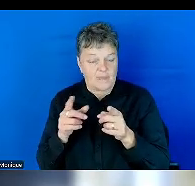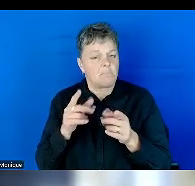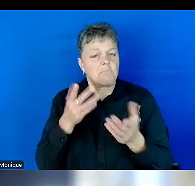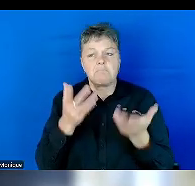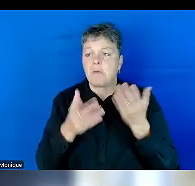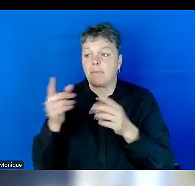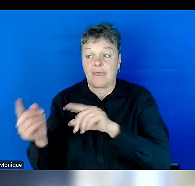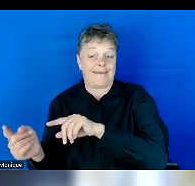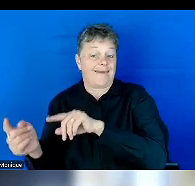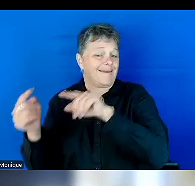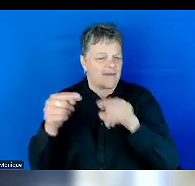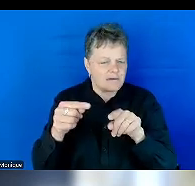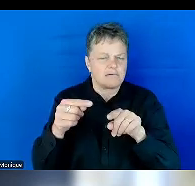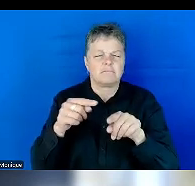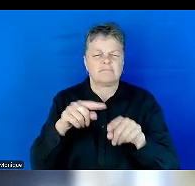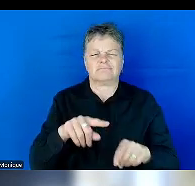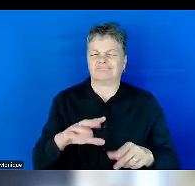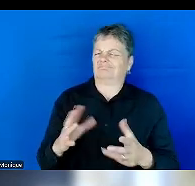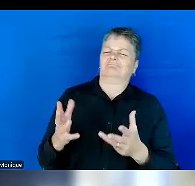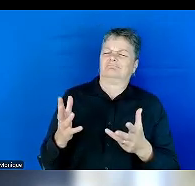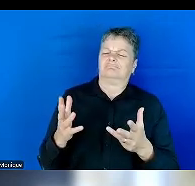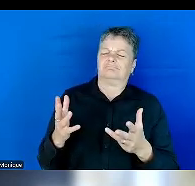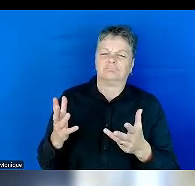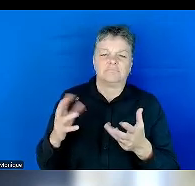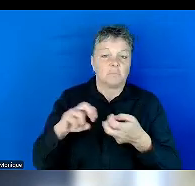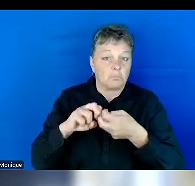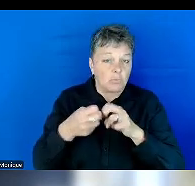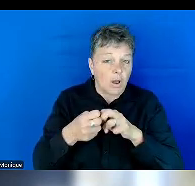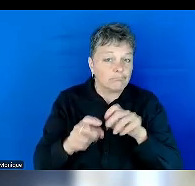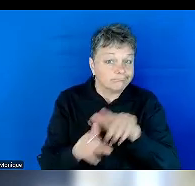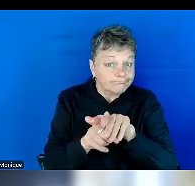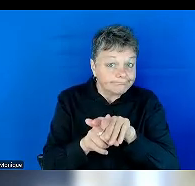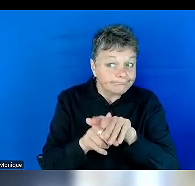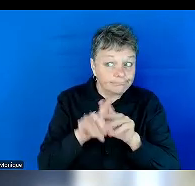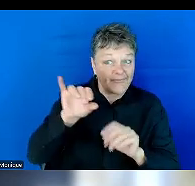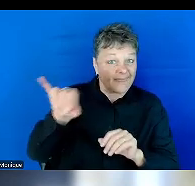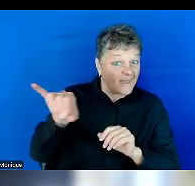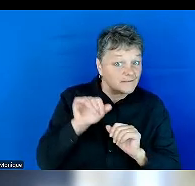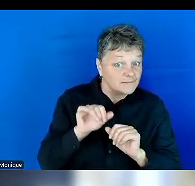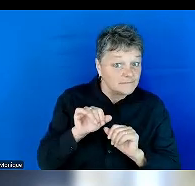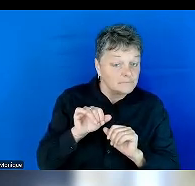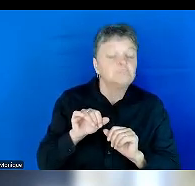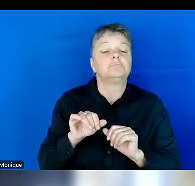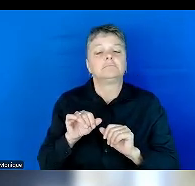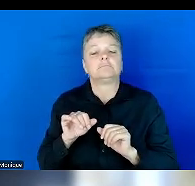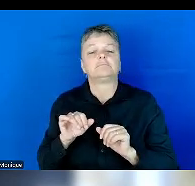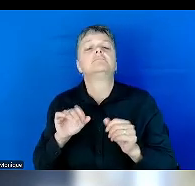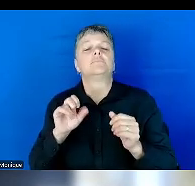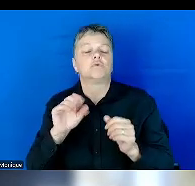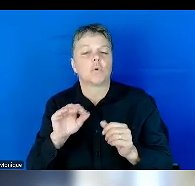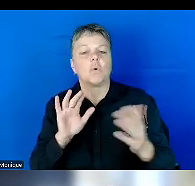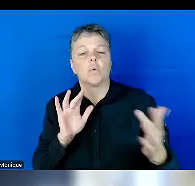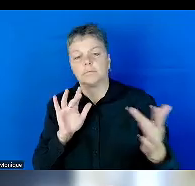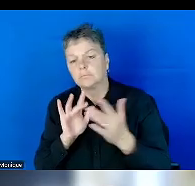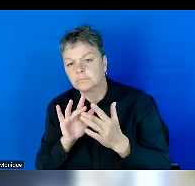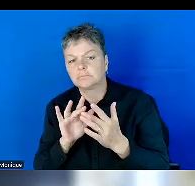care or attended services, um it includes, you know, if you applied to Ontario Health at home for